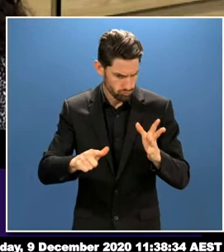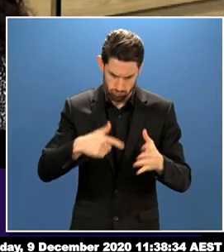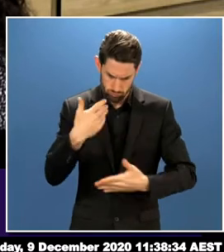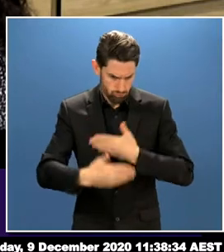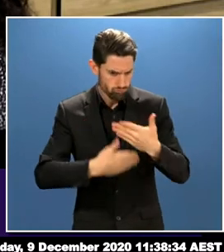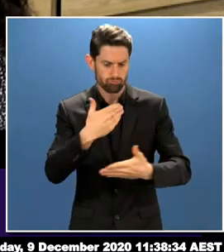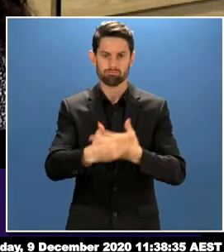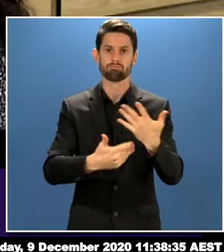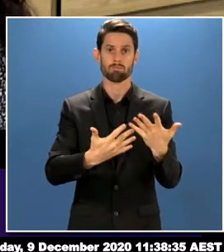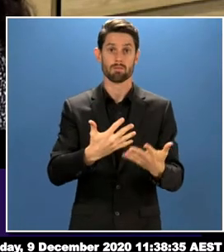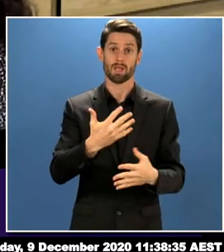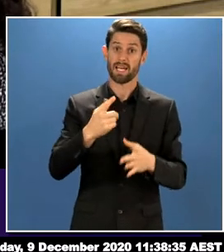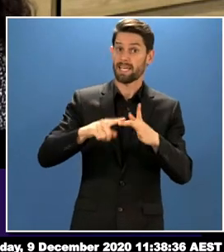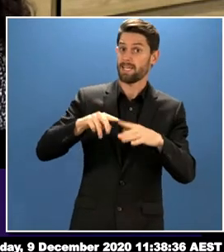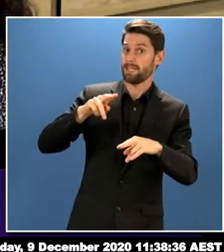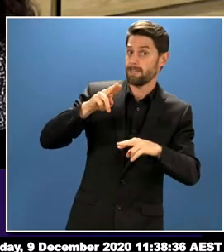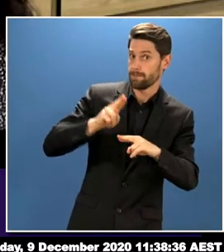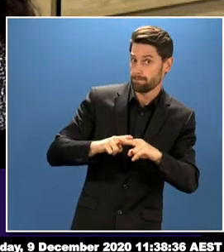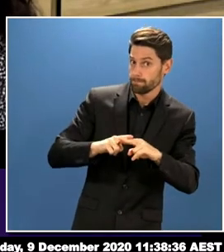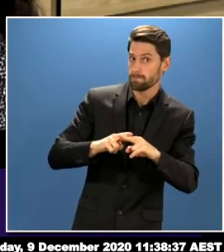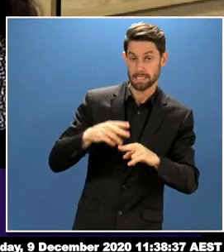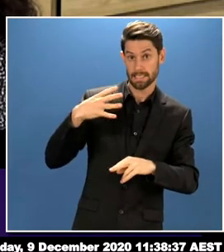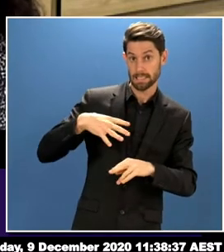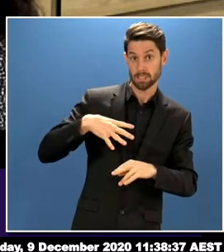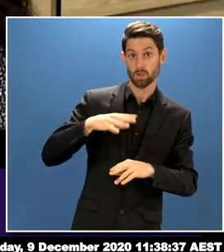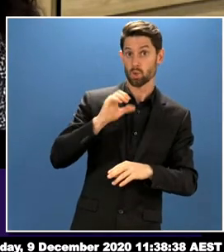and your employer, if --- if -- - possible, will then adjust or make